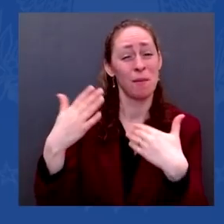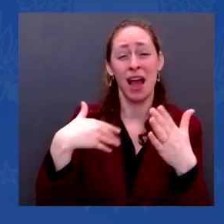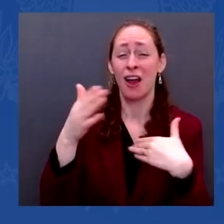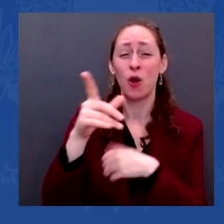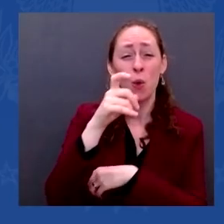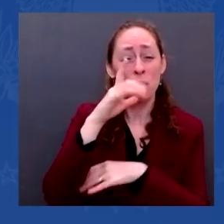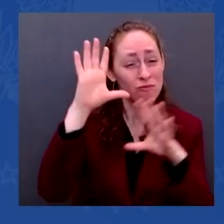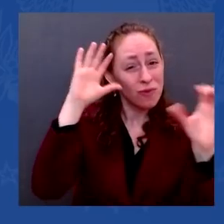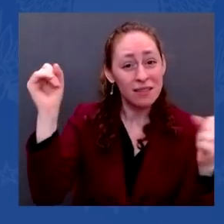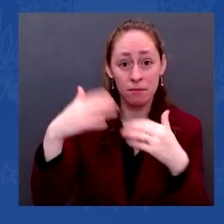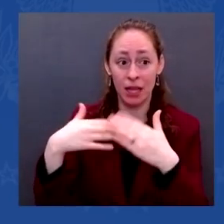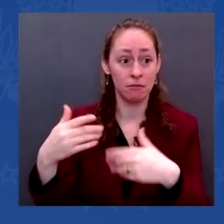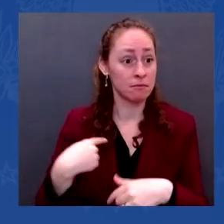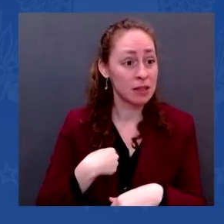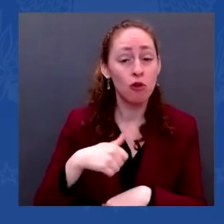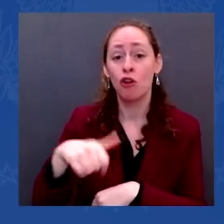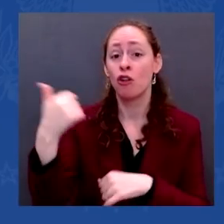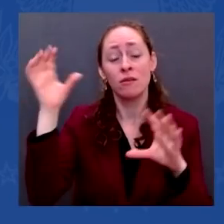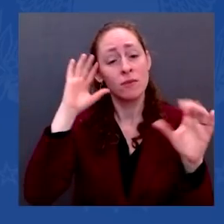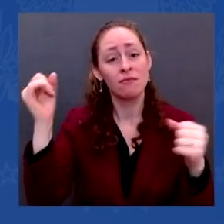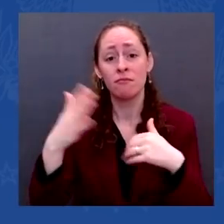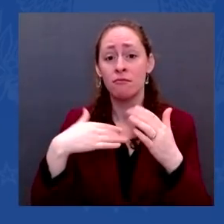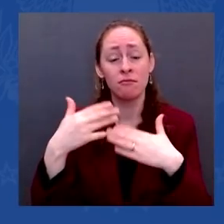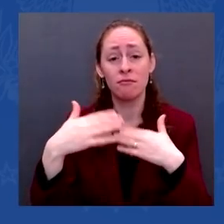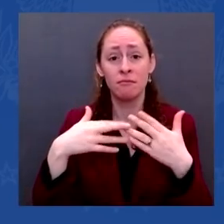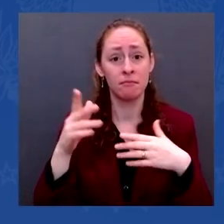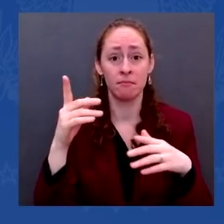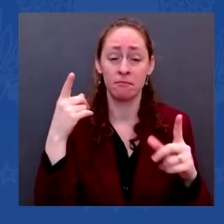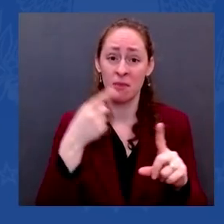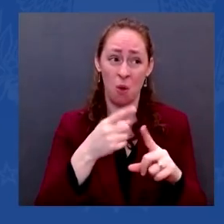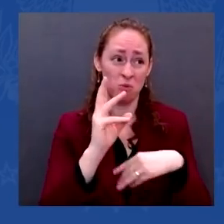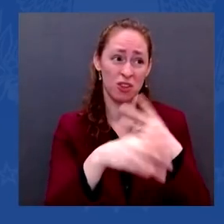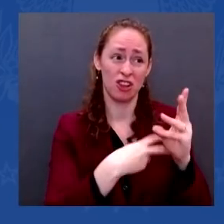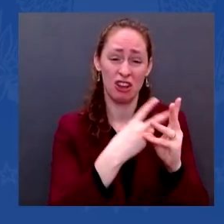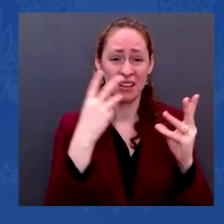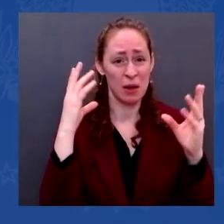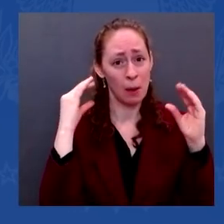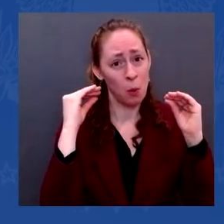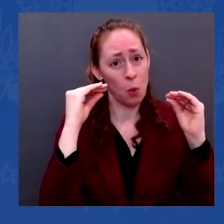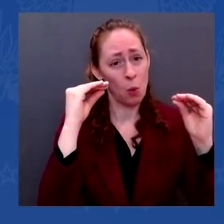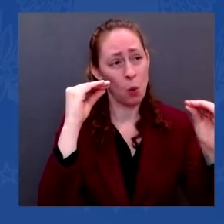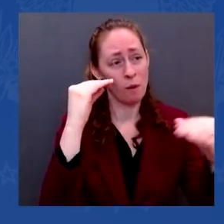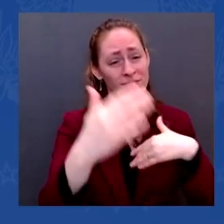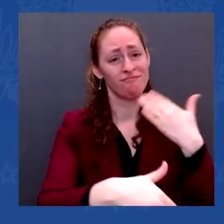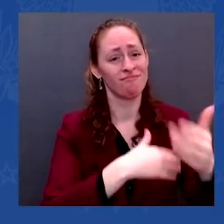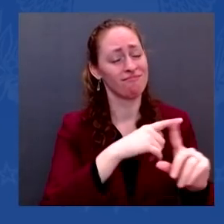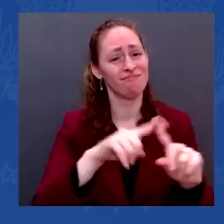I -- there's a -- the moment -- but there's also a moment of great progress,